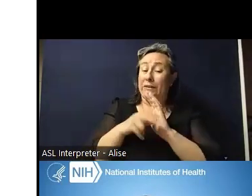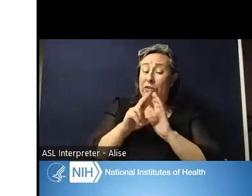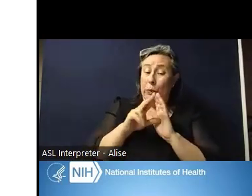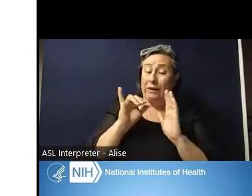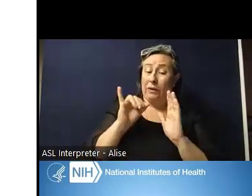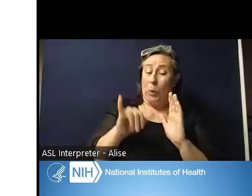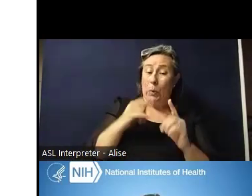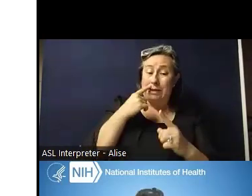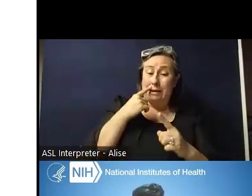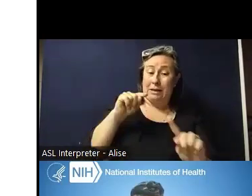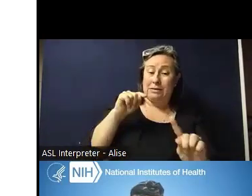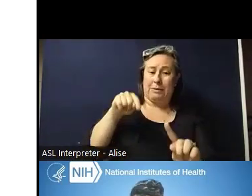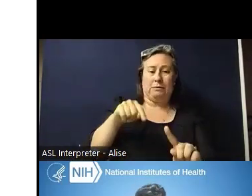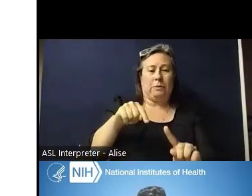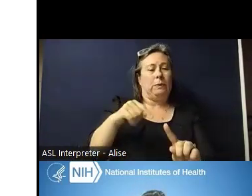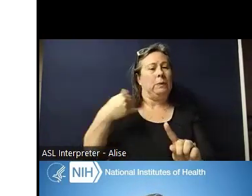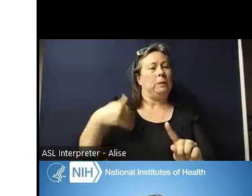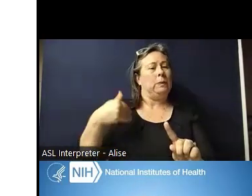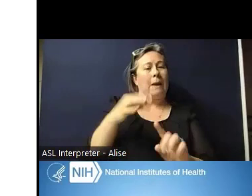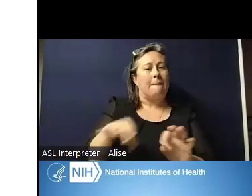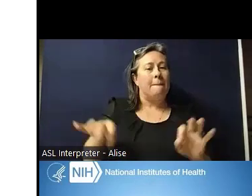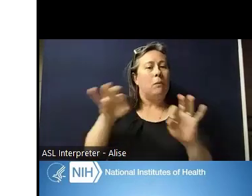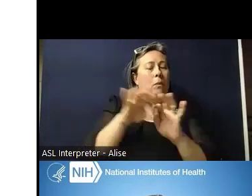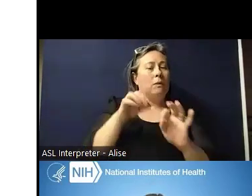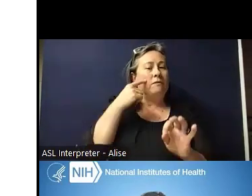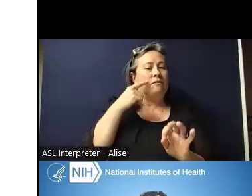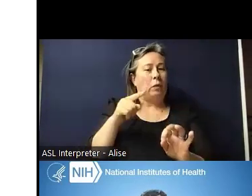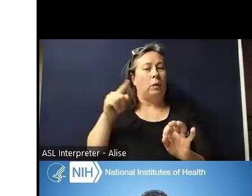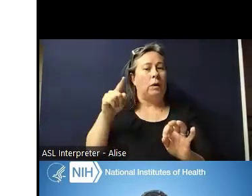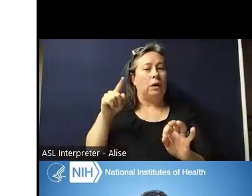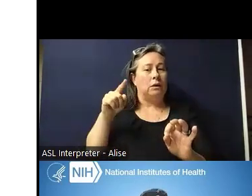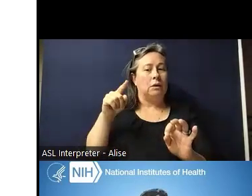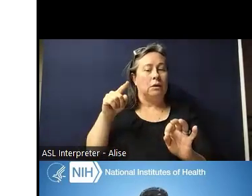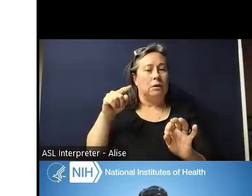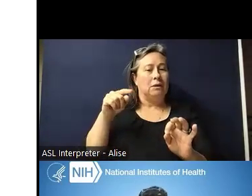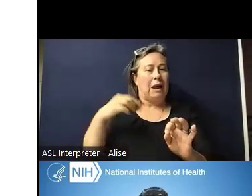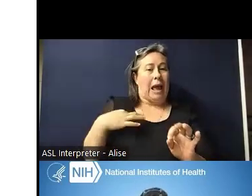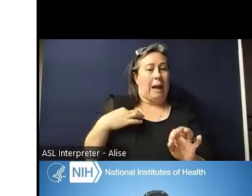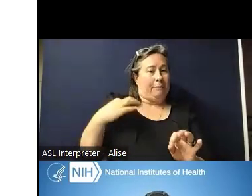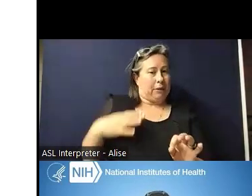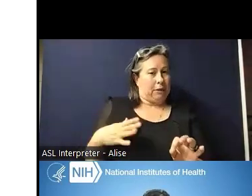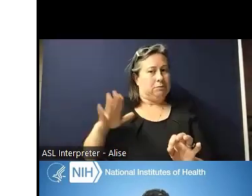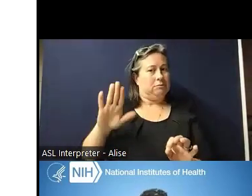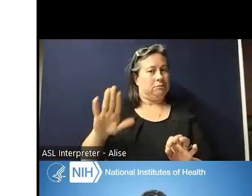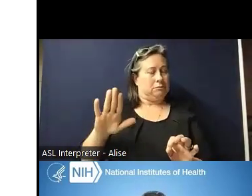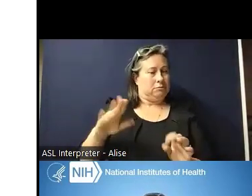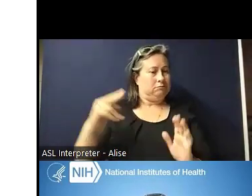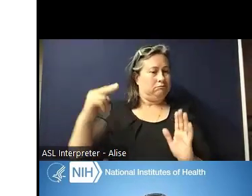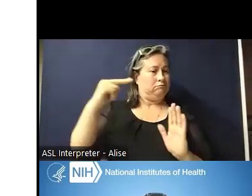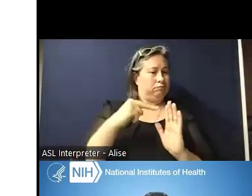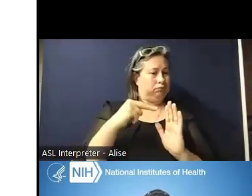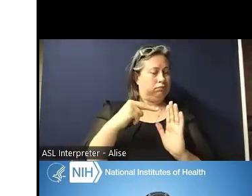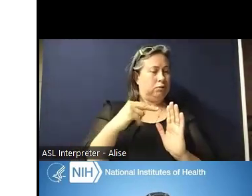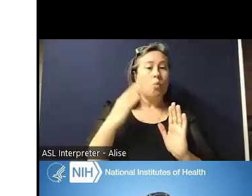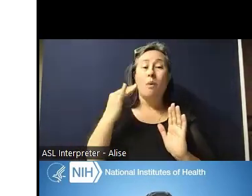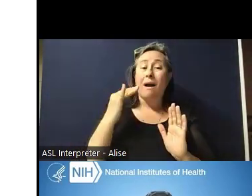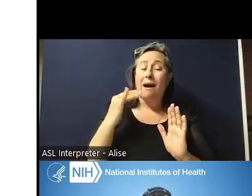it's very important for our applicants because this is where you identify eligibility